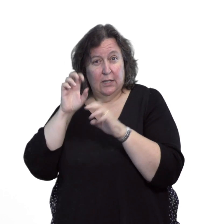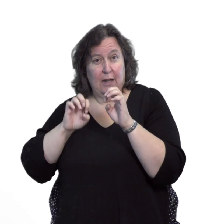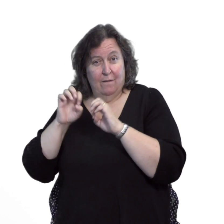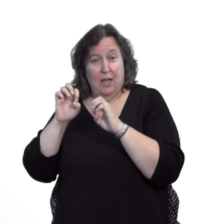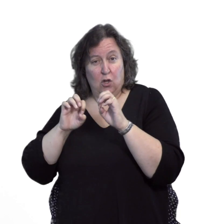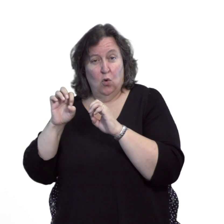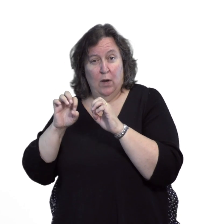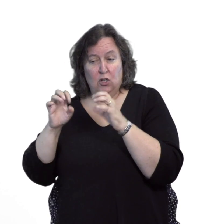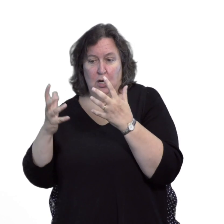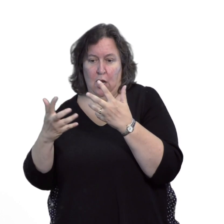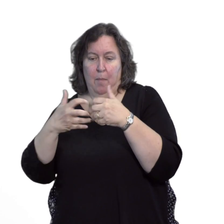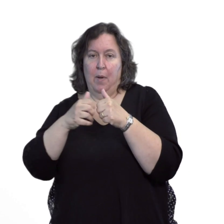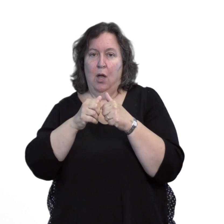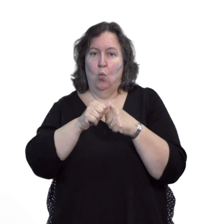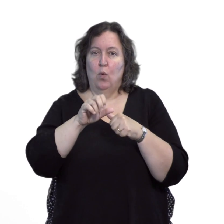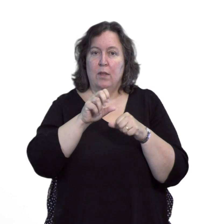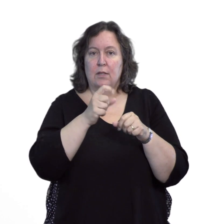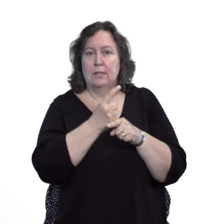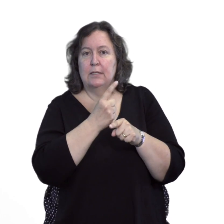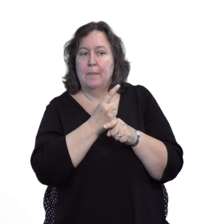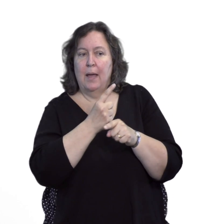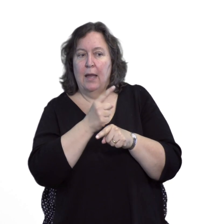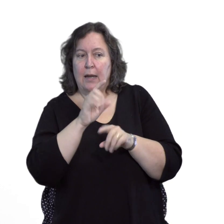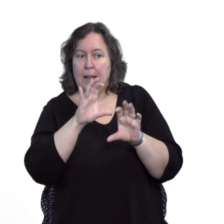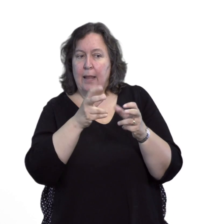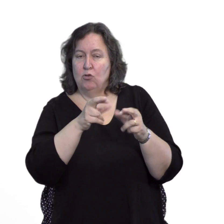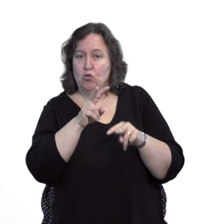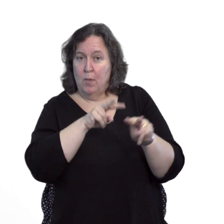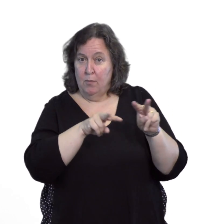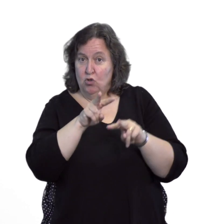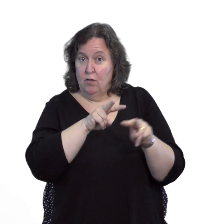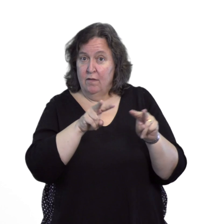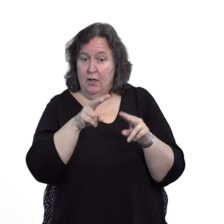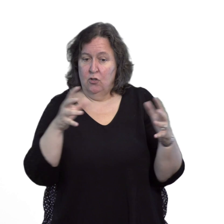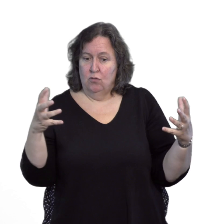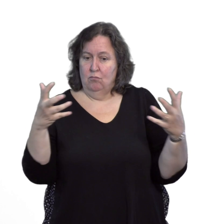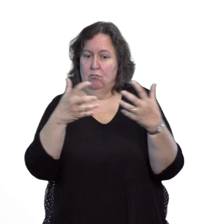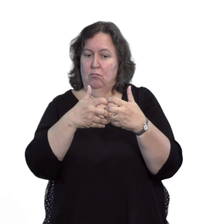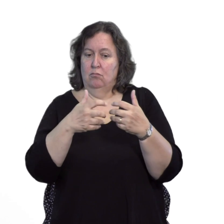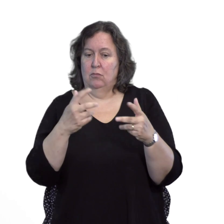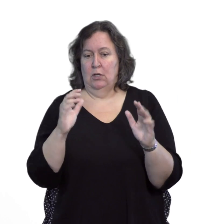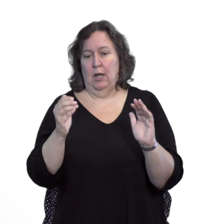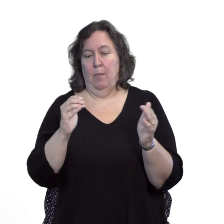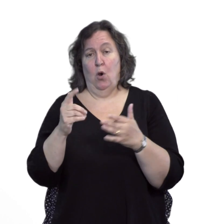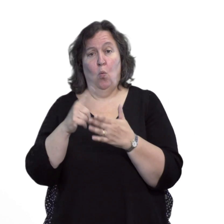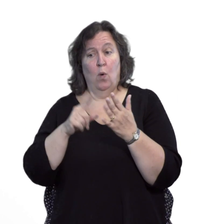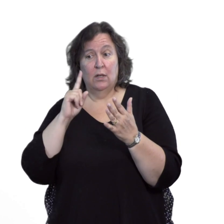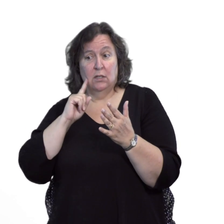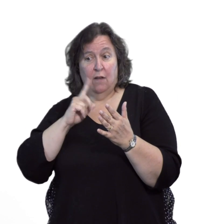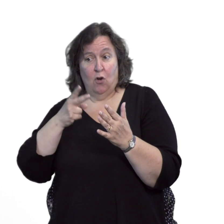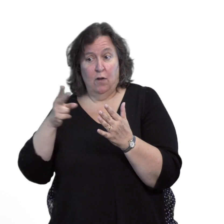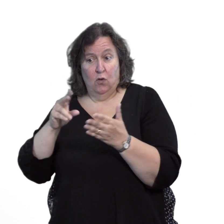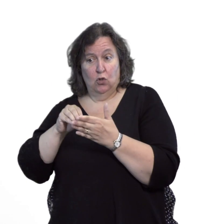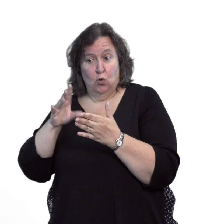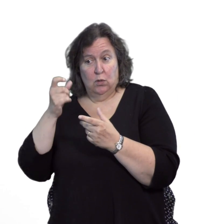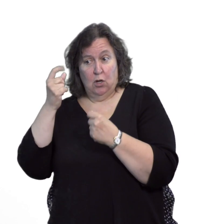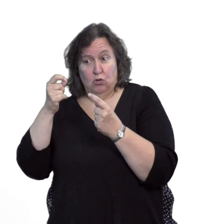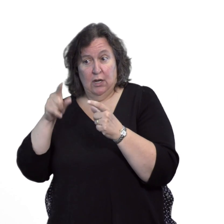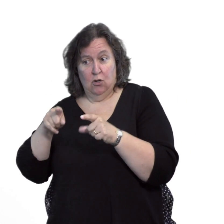combined with systematic classroom observations to compare what hard of hearing or deaf students understand in classes,